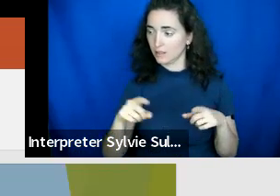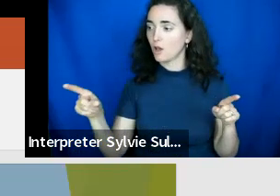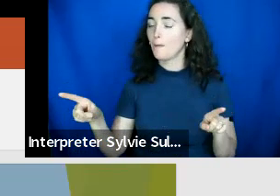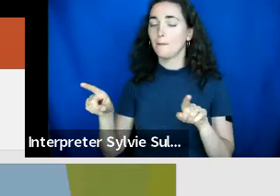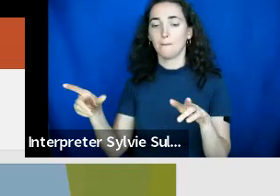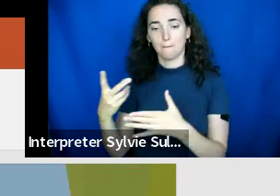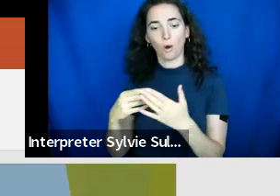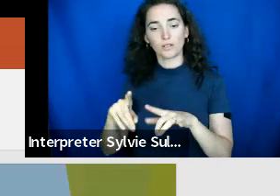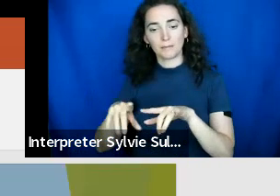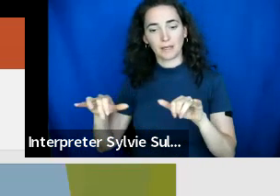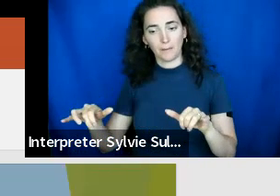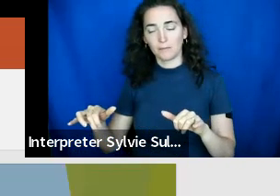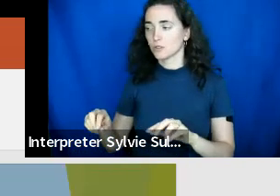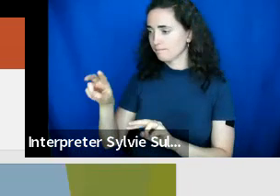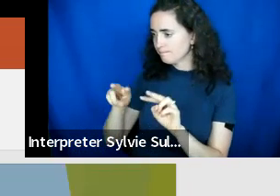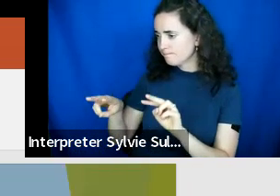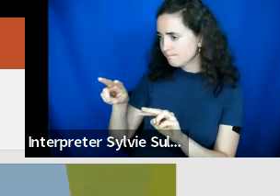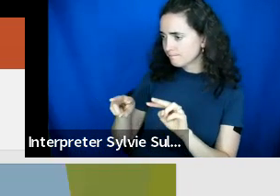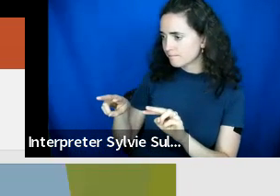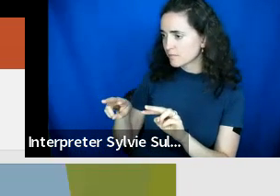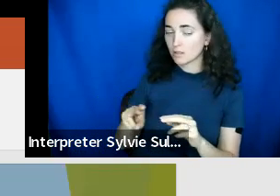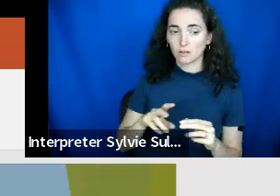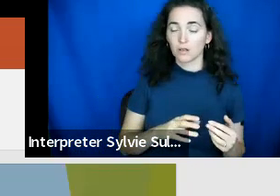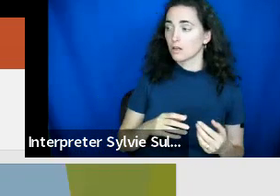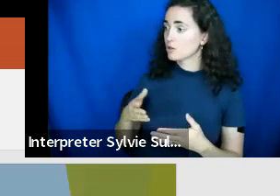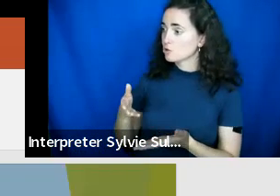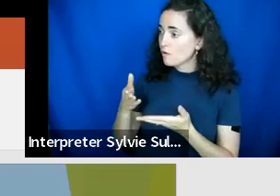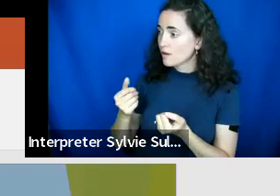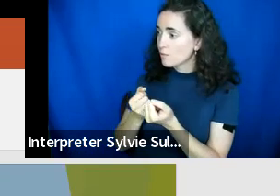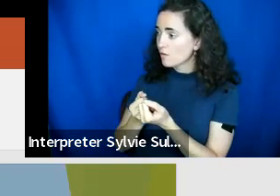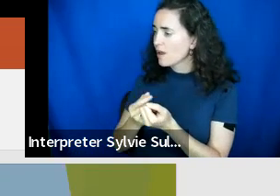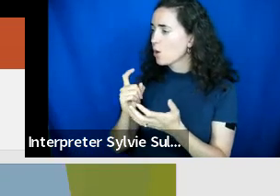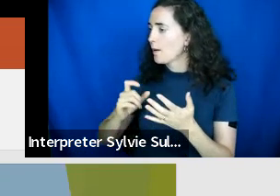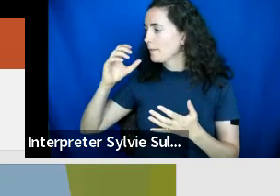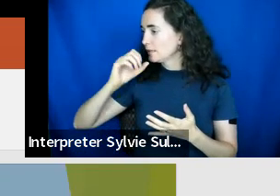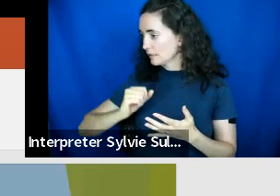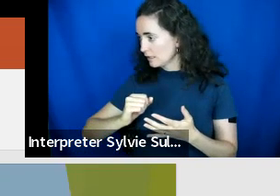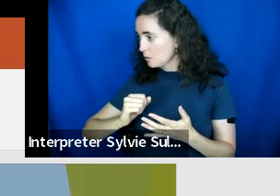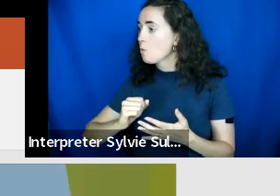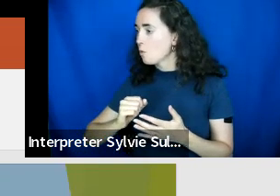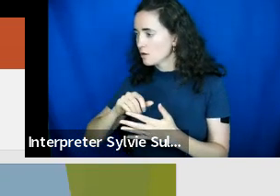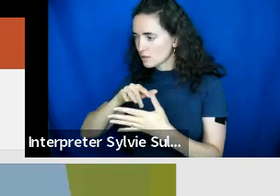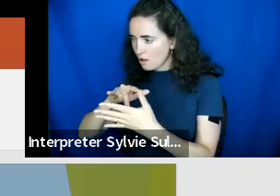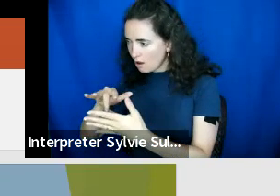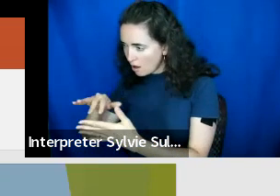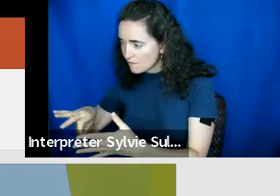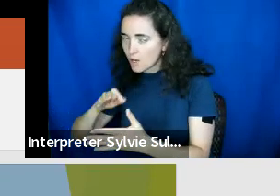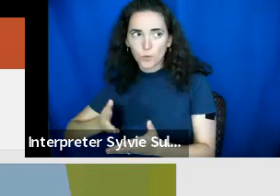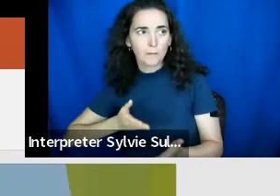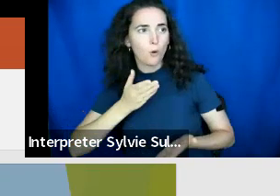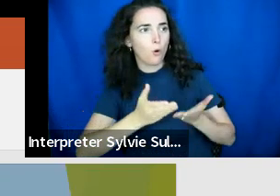And look at where there might be gaps and being able to make some recommendations, so that we can better support